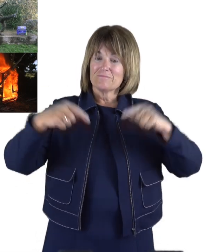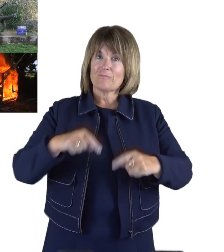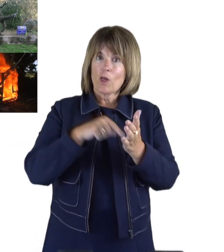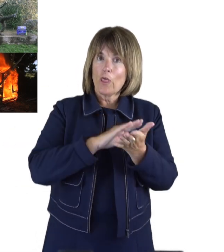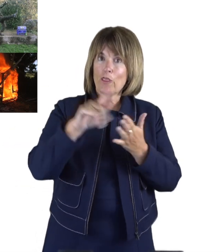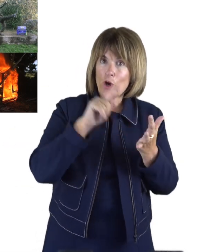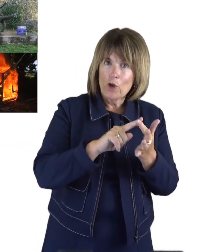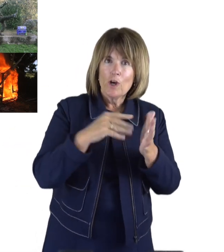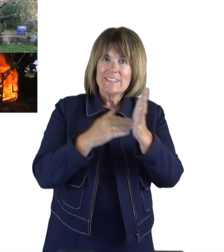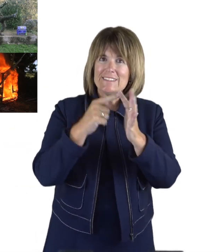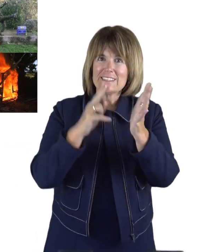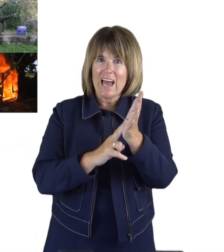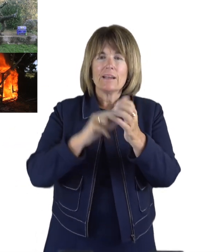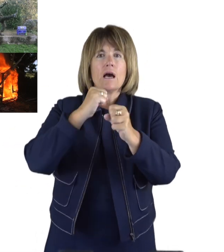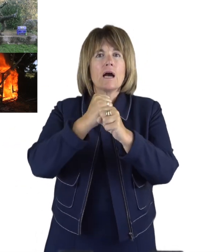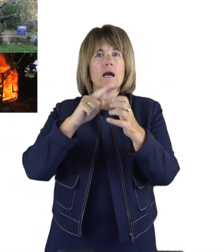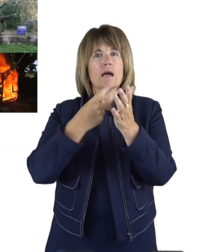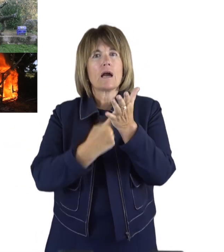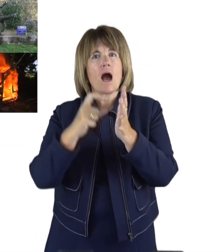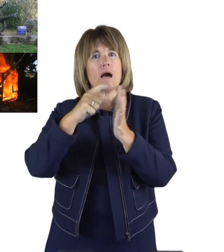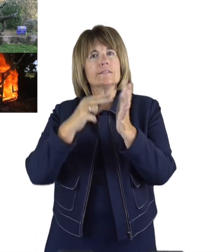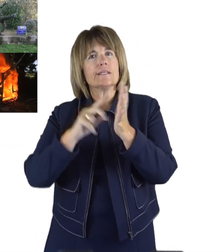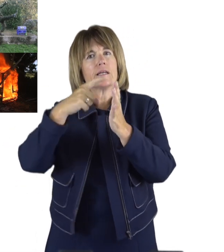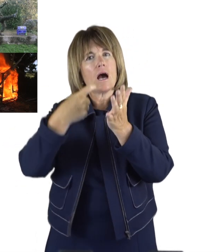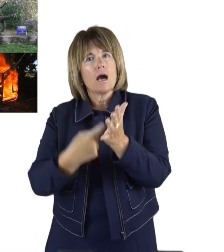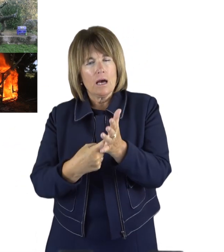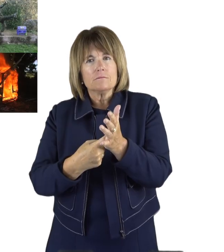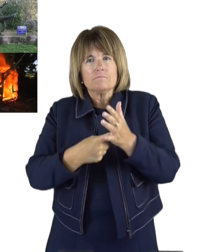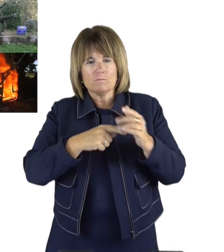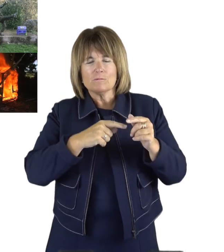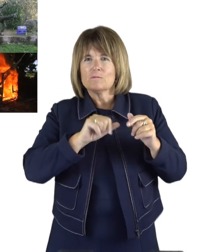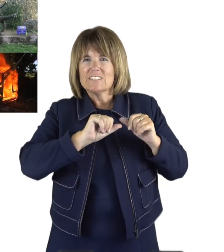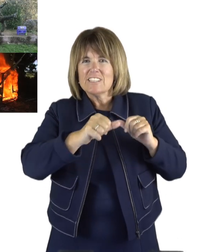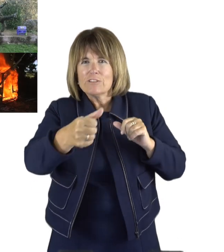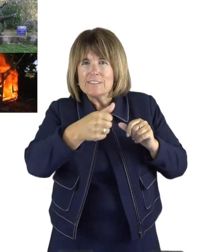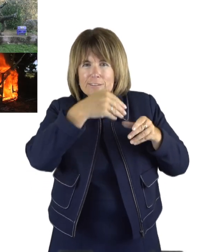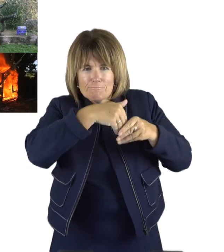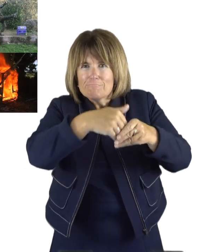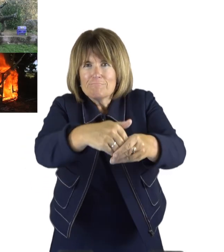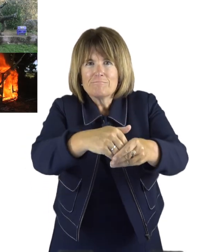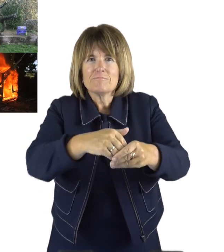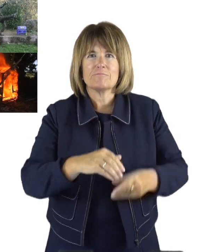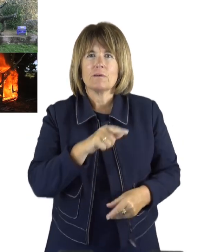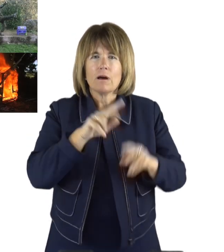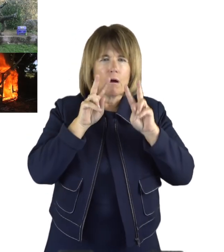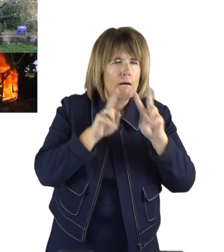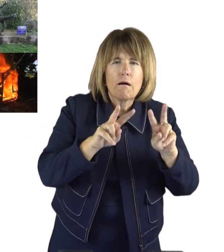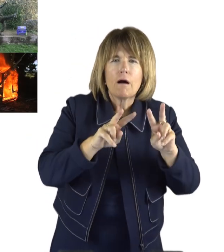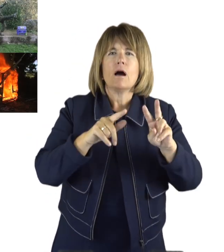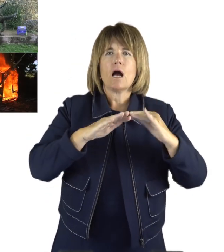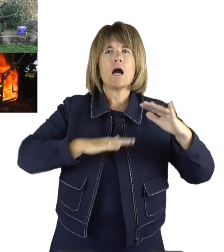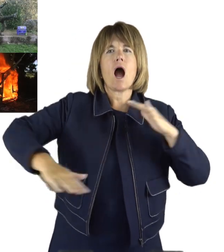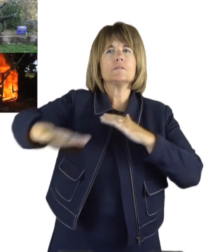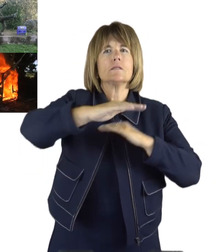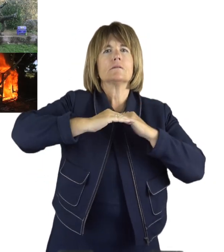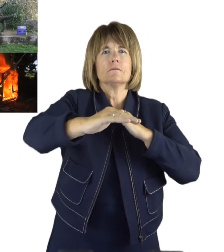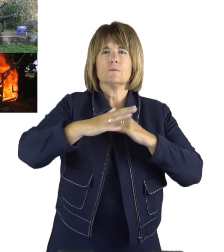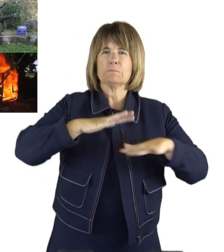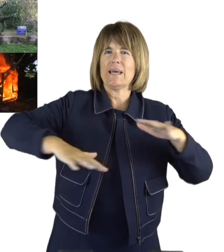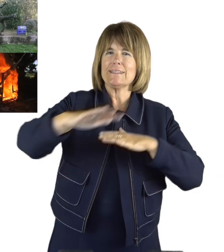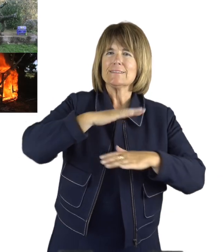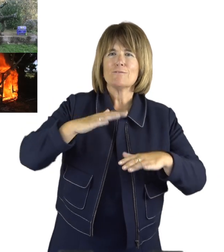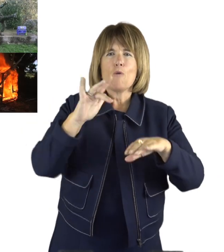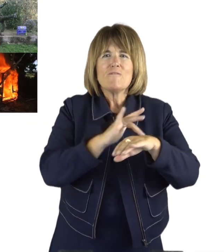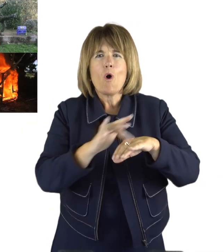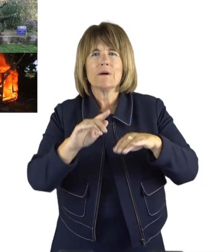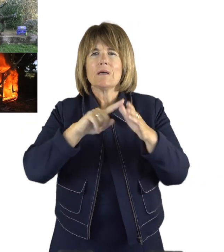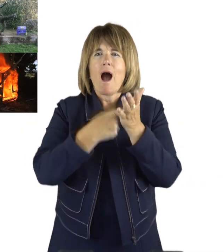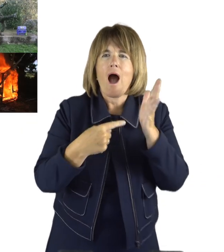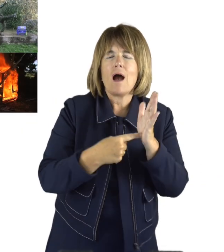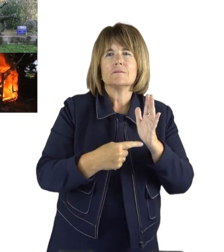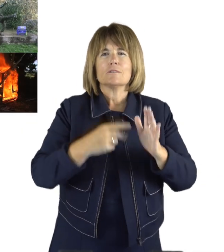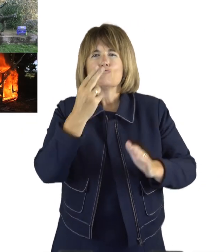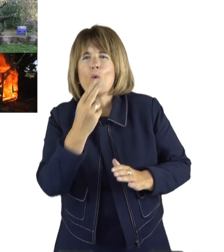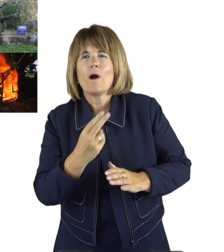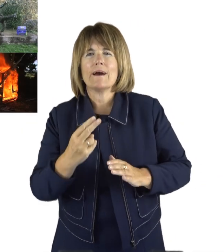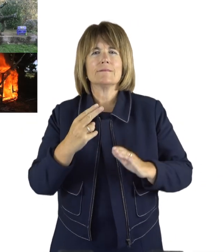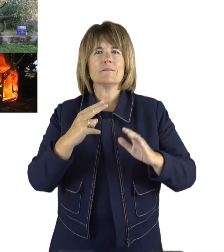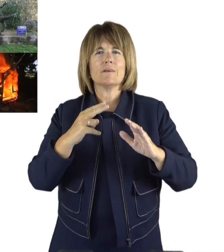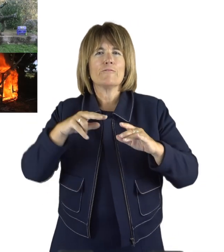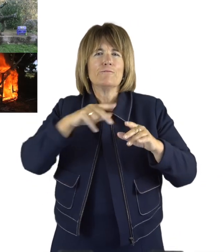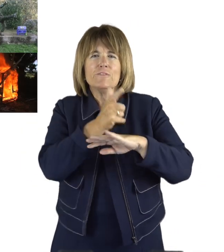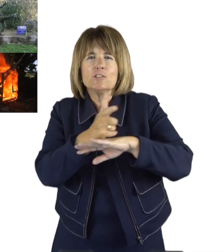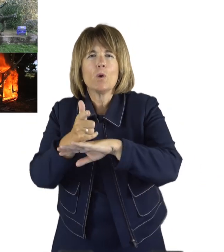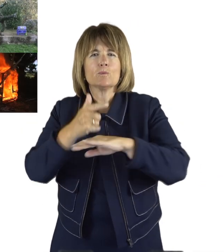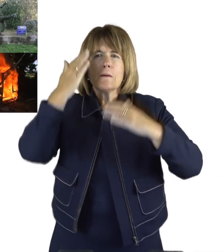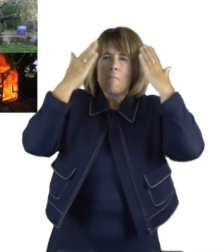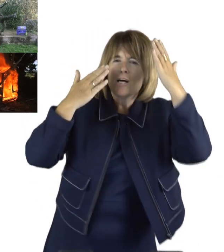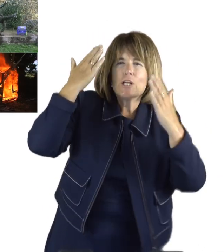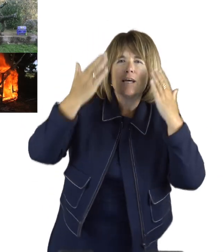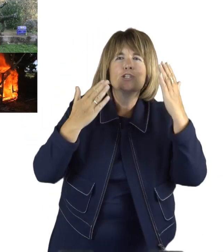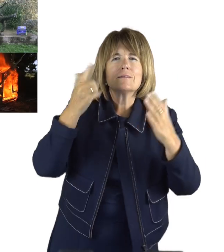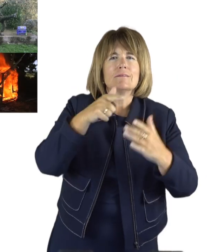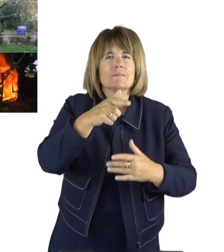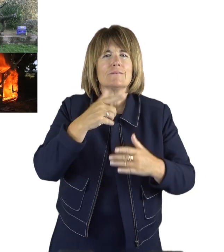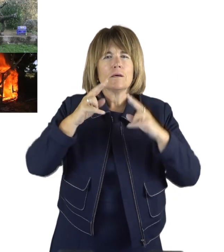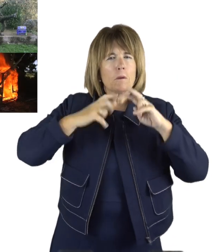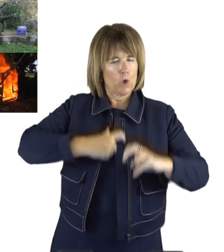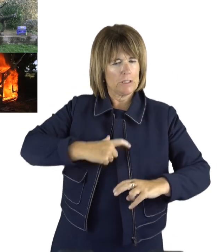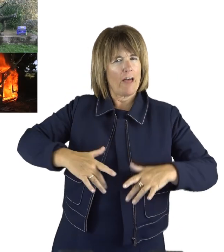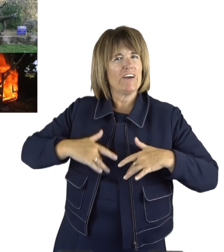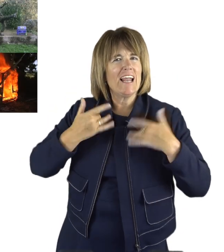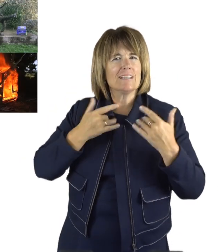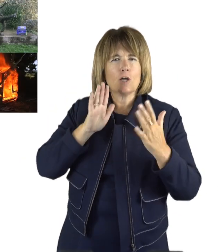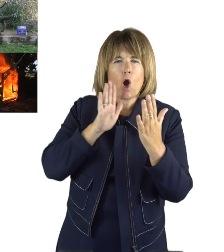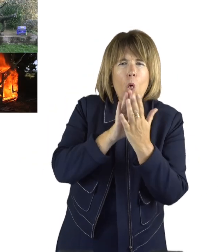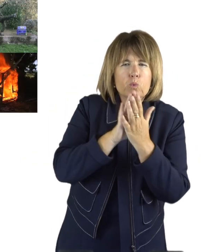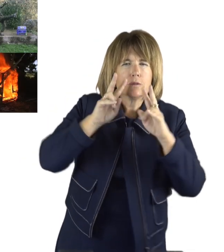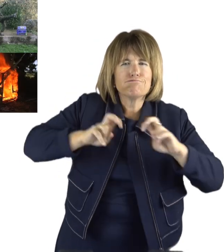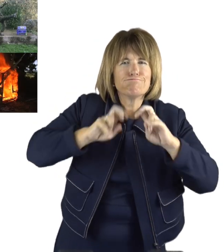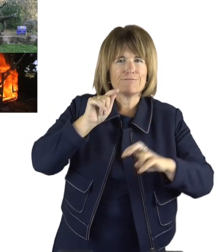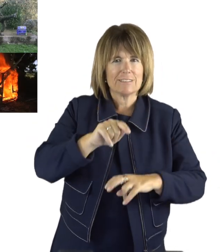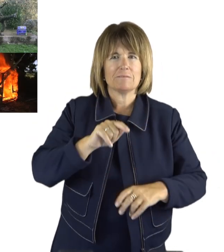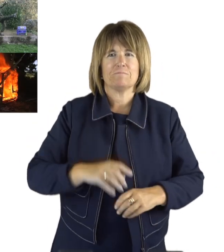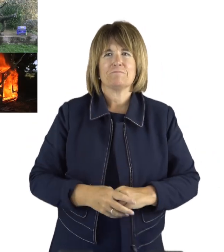The ‘Zen Gardener’ series explored the intimacy of a garden space as a site of performance, artistic activity, of drawing and imagination.